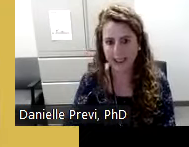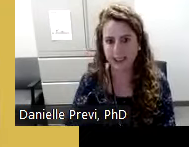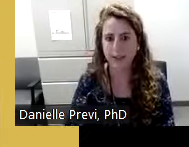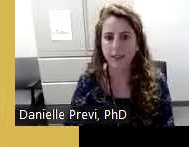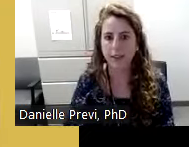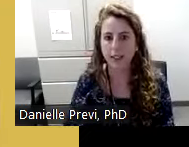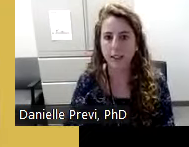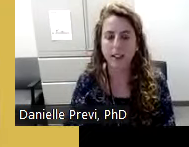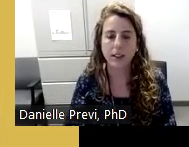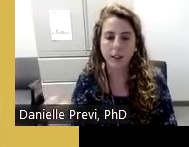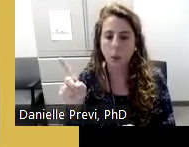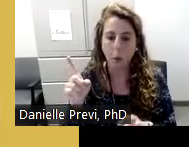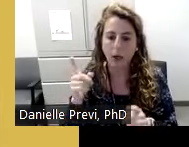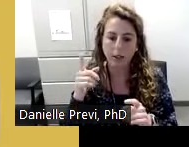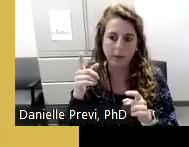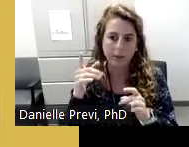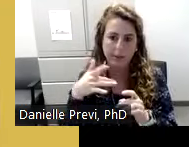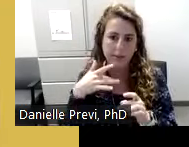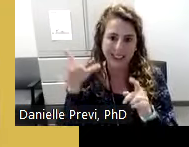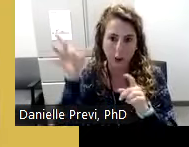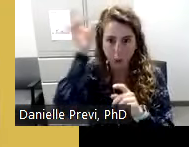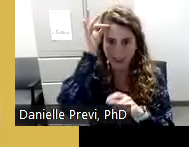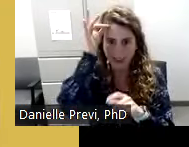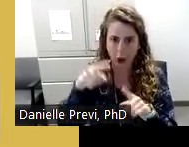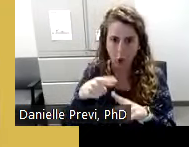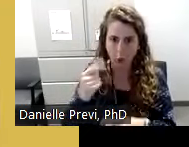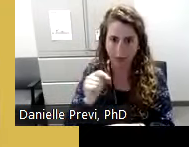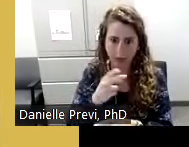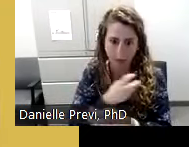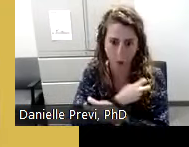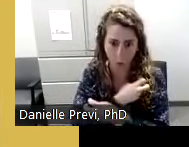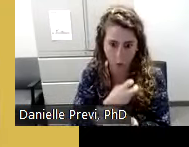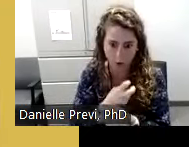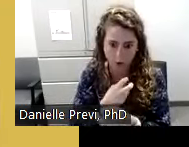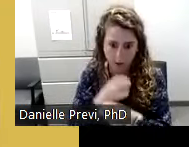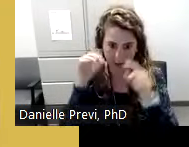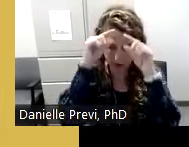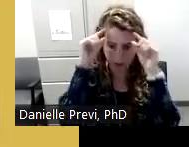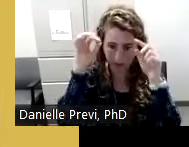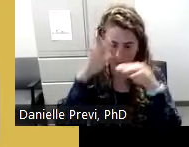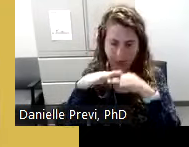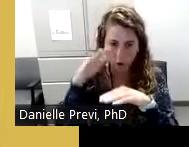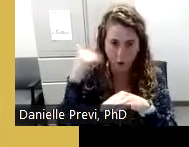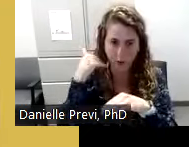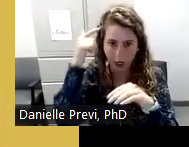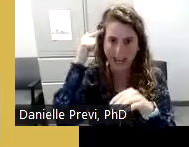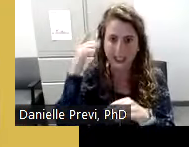called a Bone Anchored Hearing Aid, or a BAHA, which is literally anchored to the bone